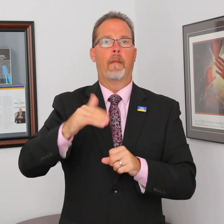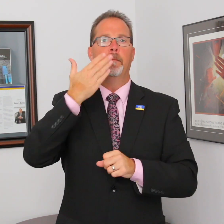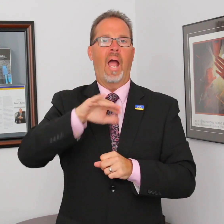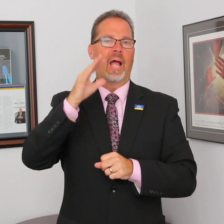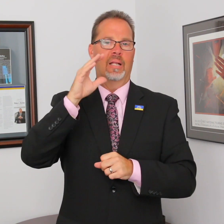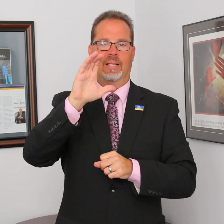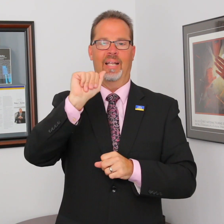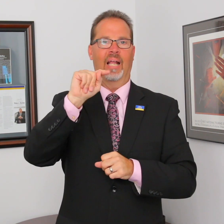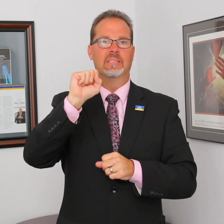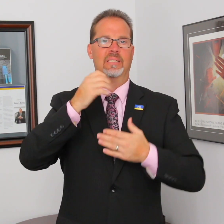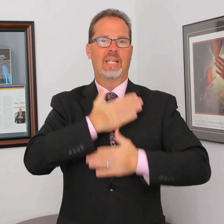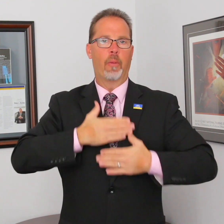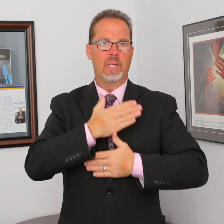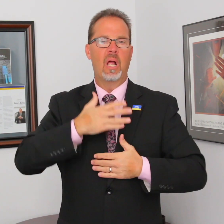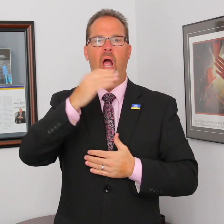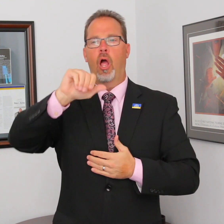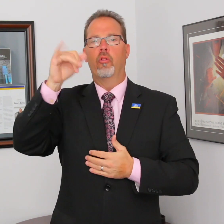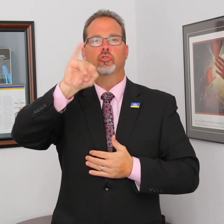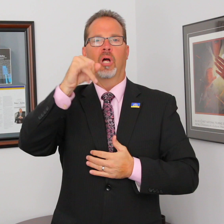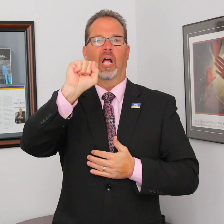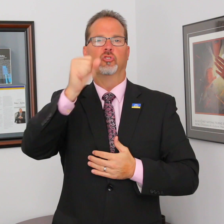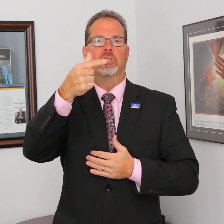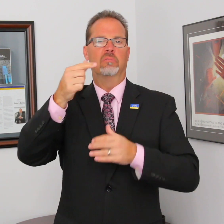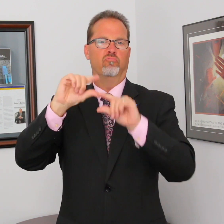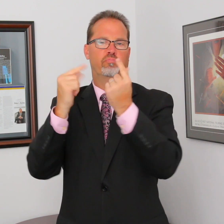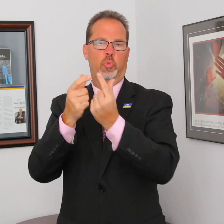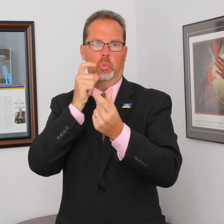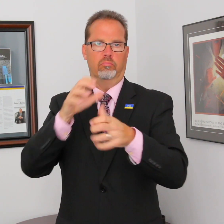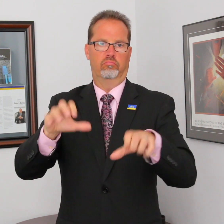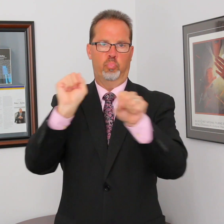Facebook and this is a production of Bad Cats Entertainment. They will be hosting